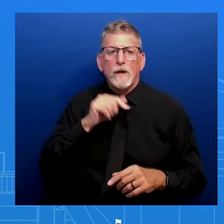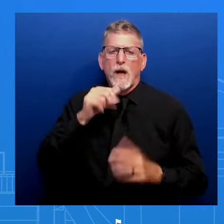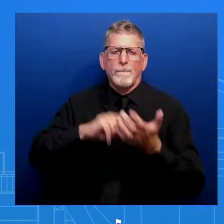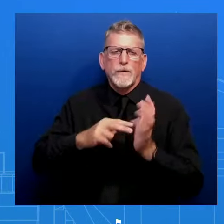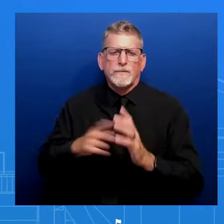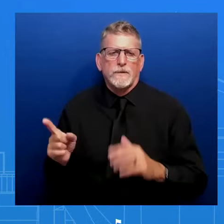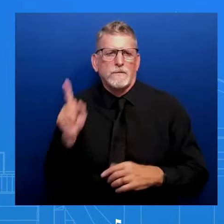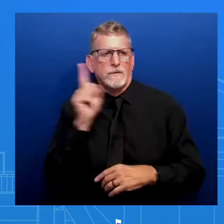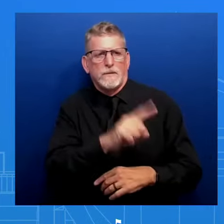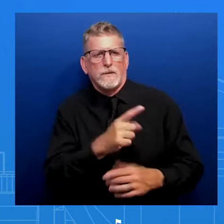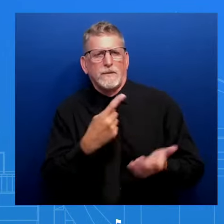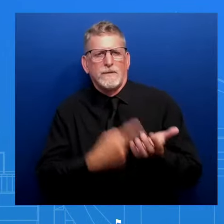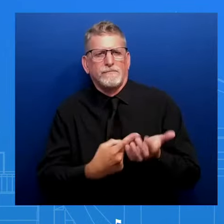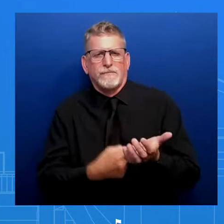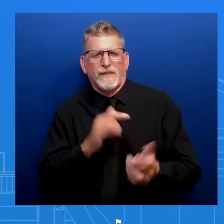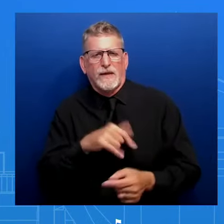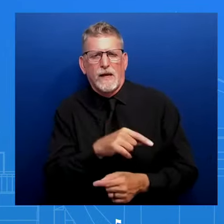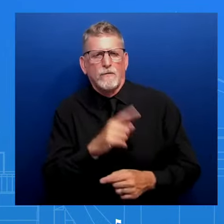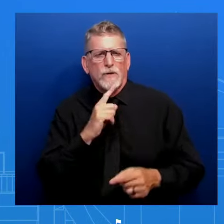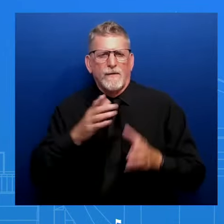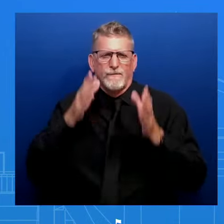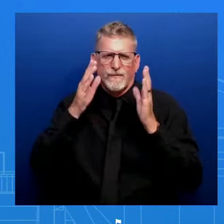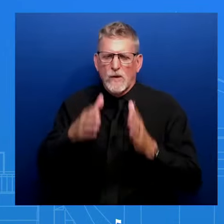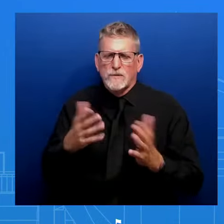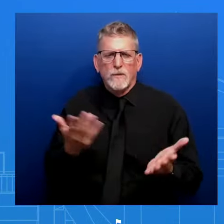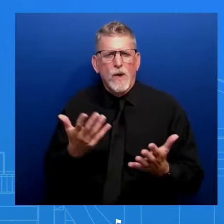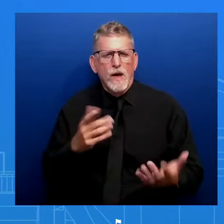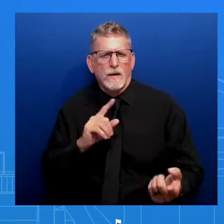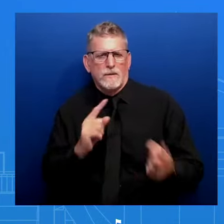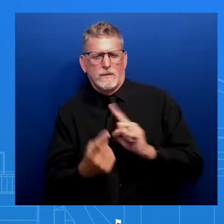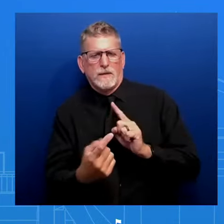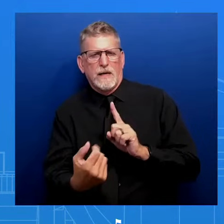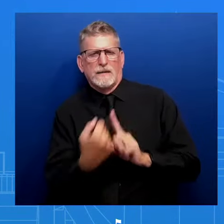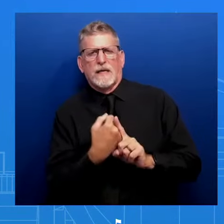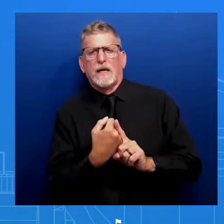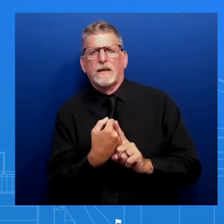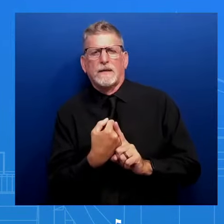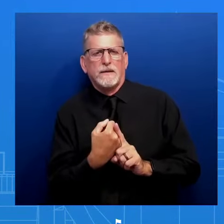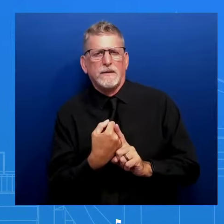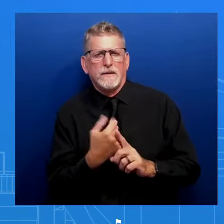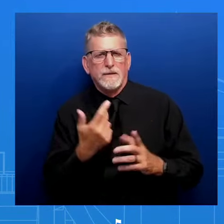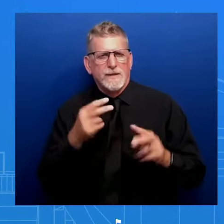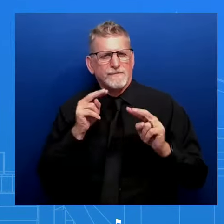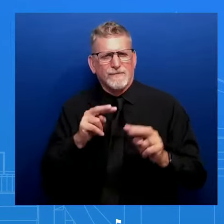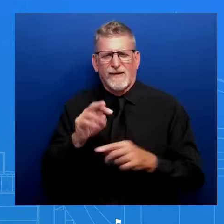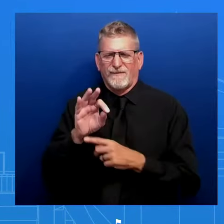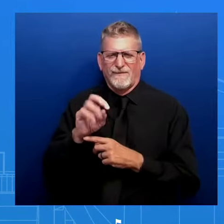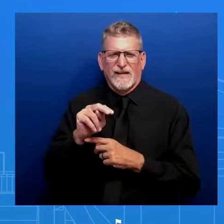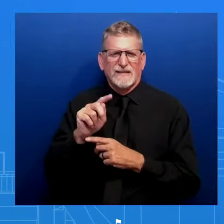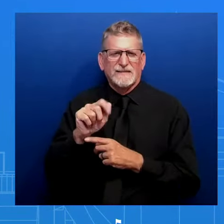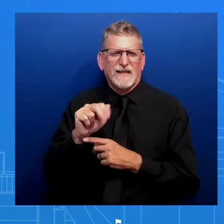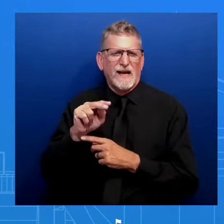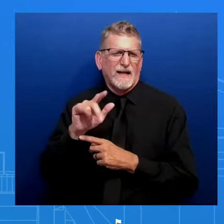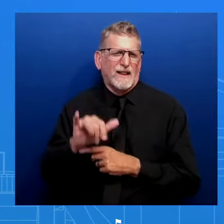specifically -- specifically around fentanyl. And I would refer you to the DOJ on more details on that.